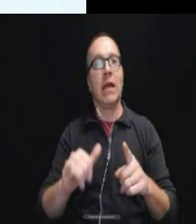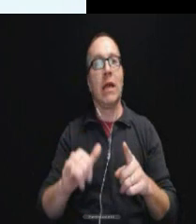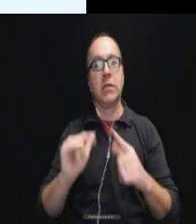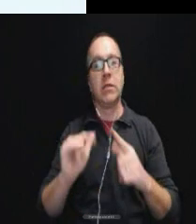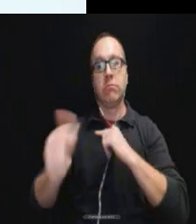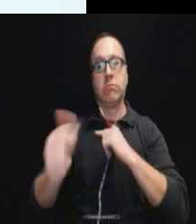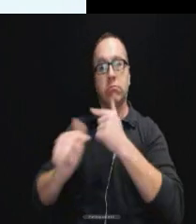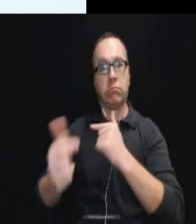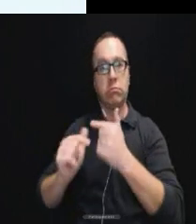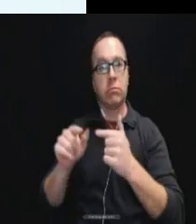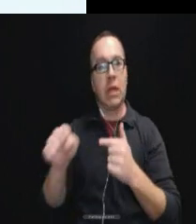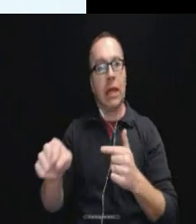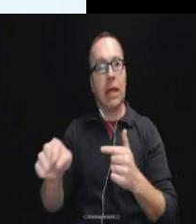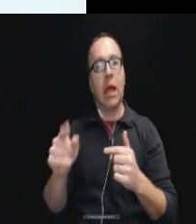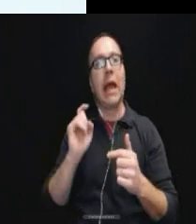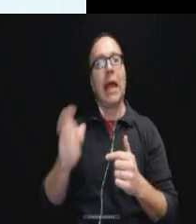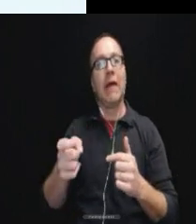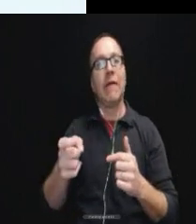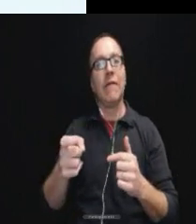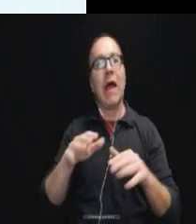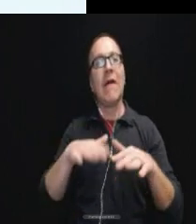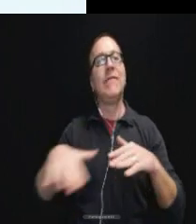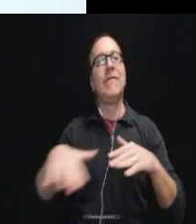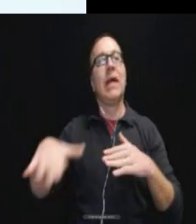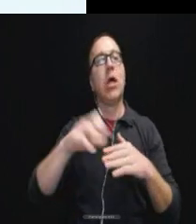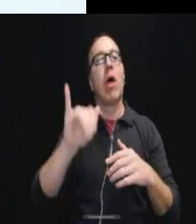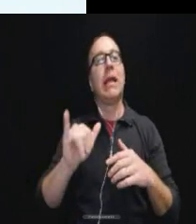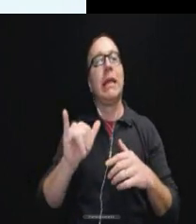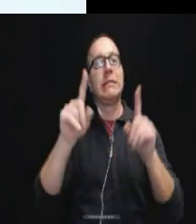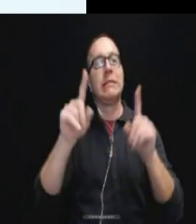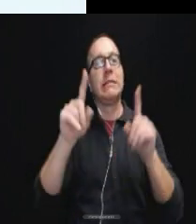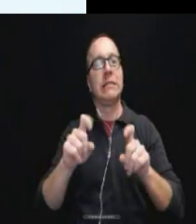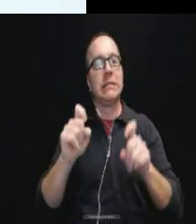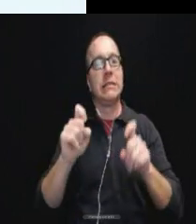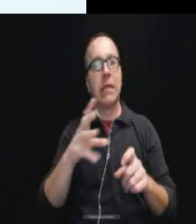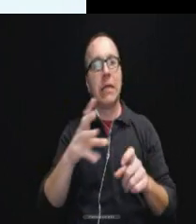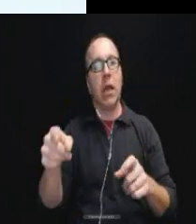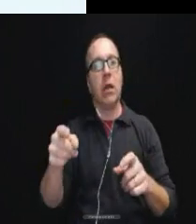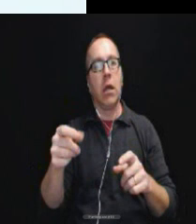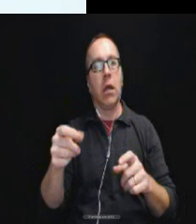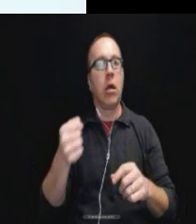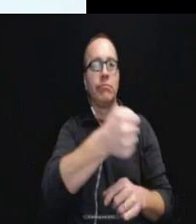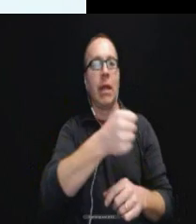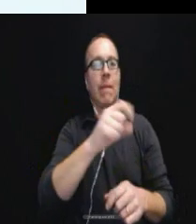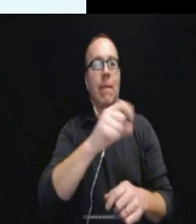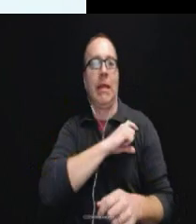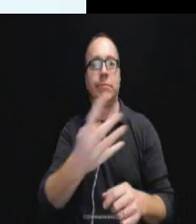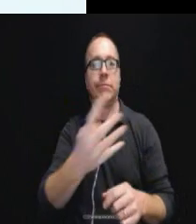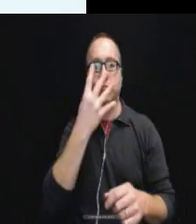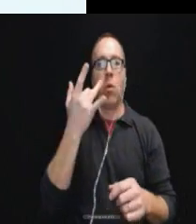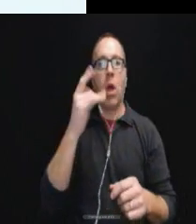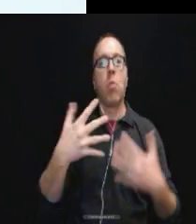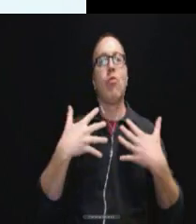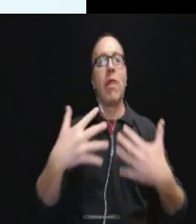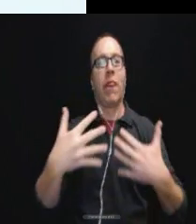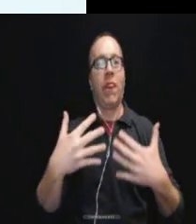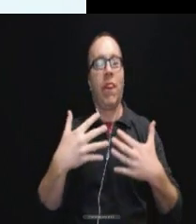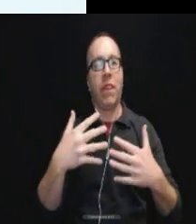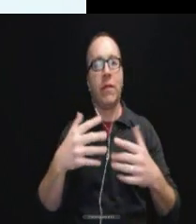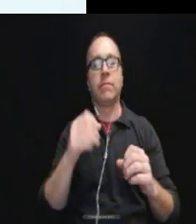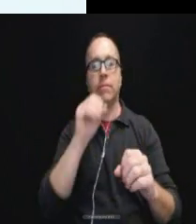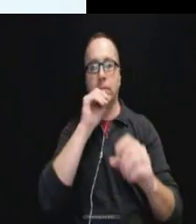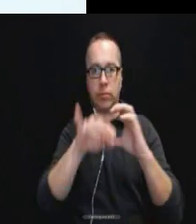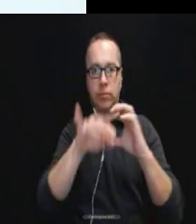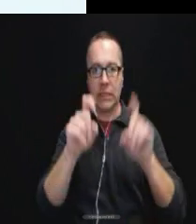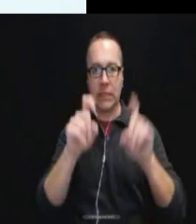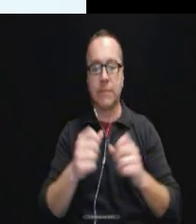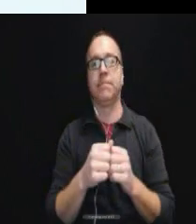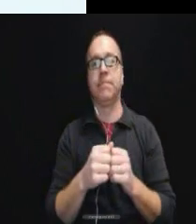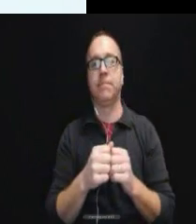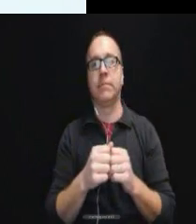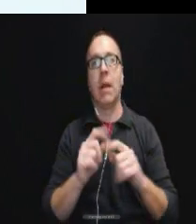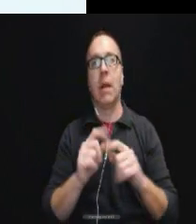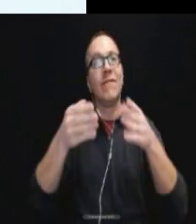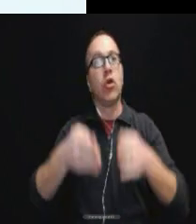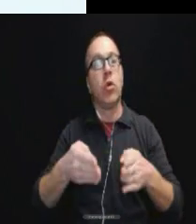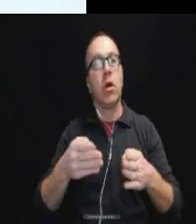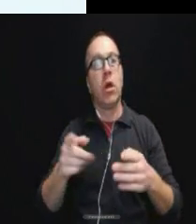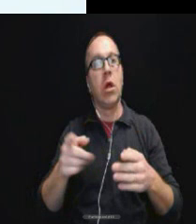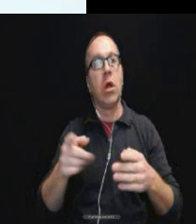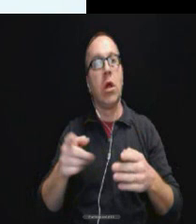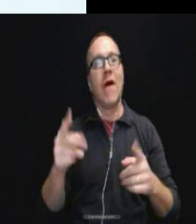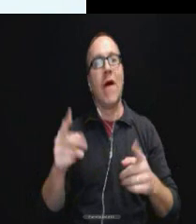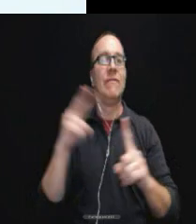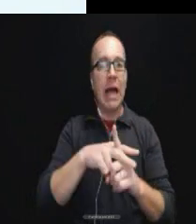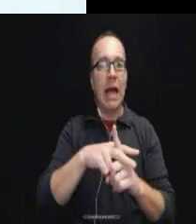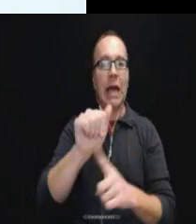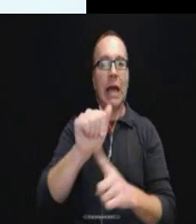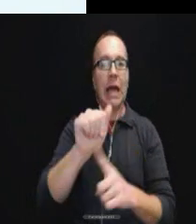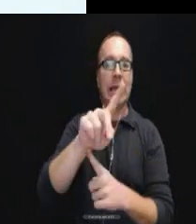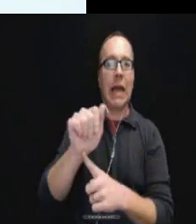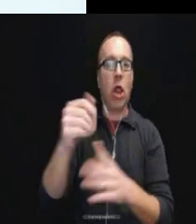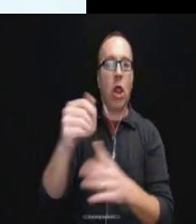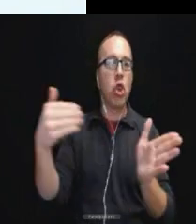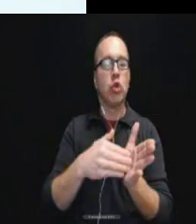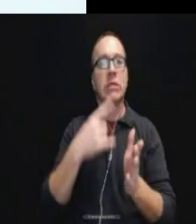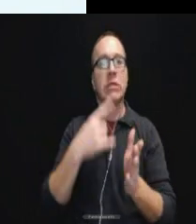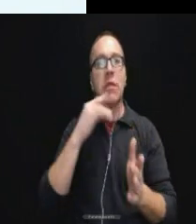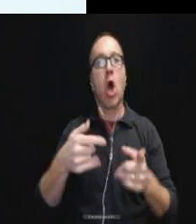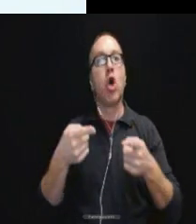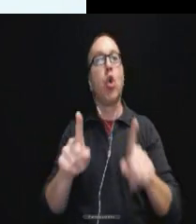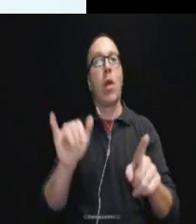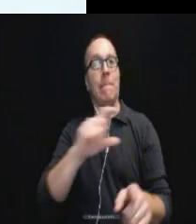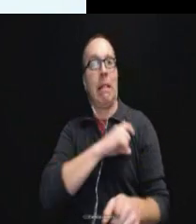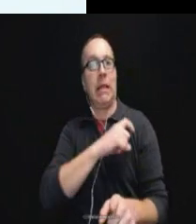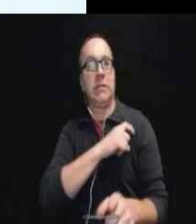He was given a field sobriety test and taken to the police station for a toxilizer test.